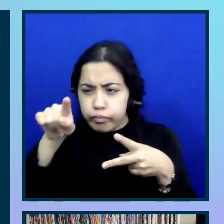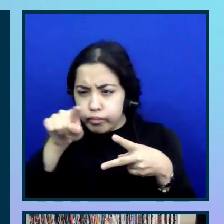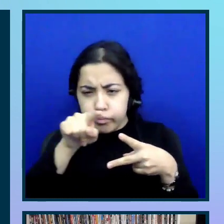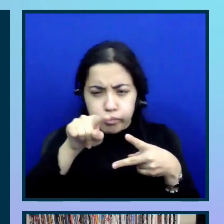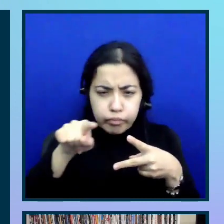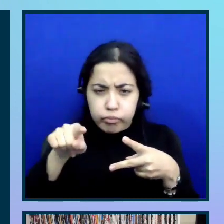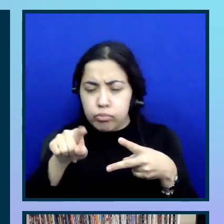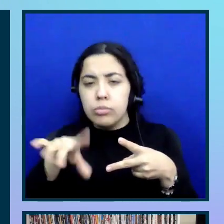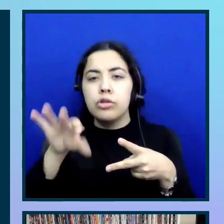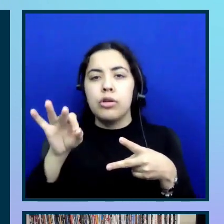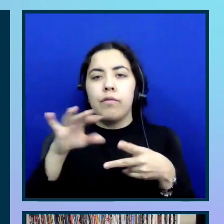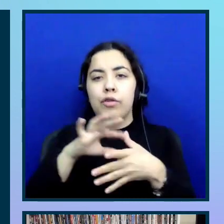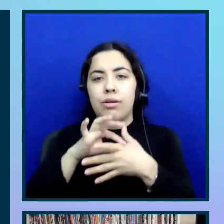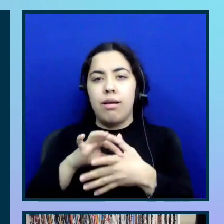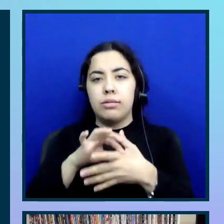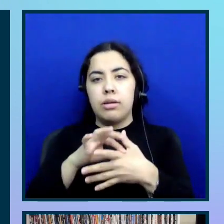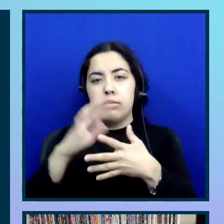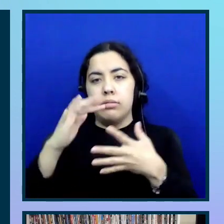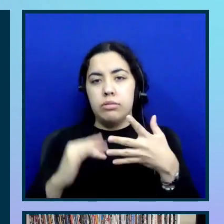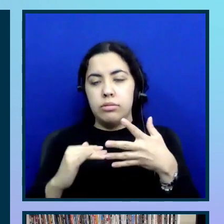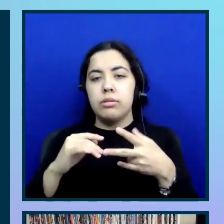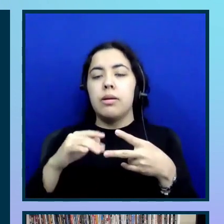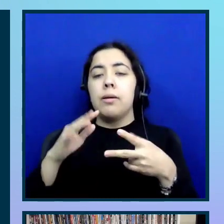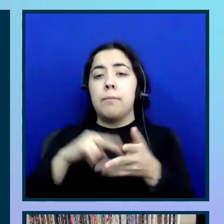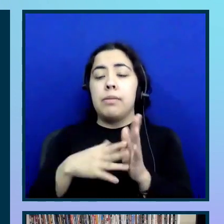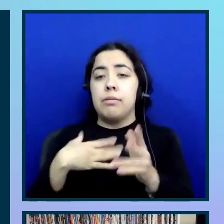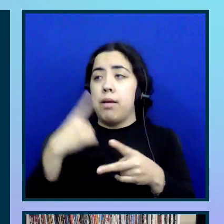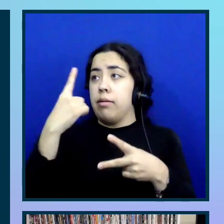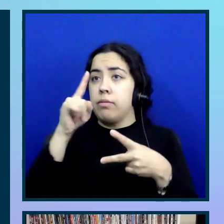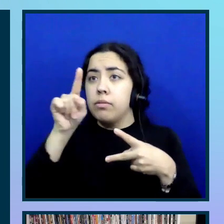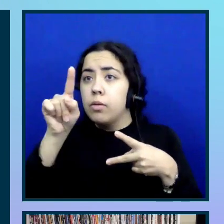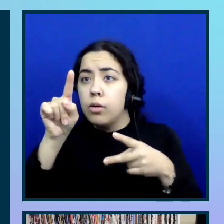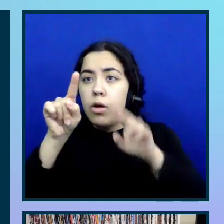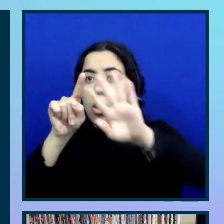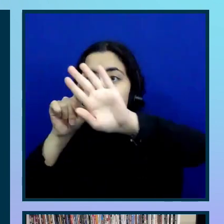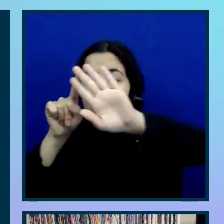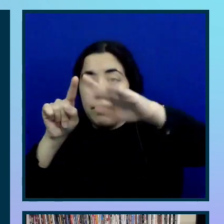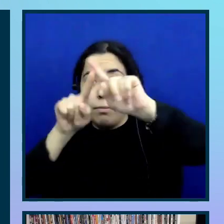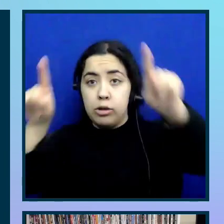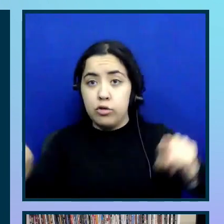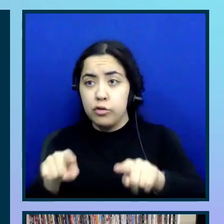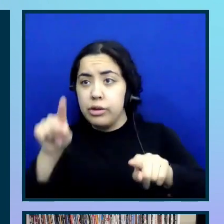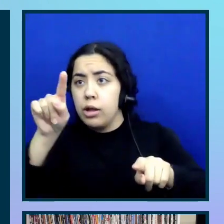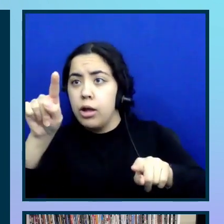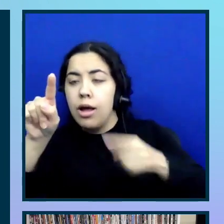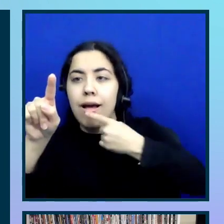This will cause the screen reader to announce the item which is currently under your finger. And you are free to explore in any direction